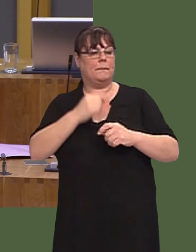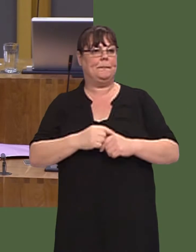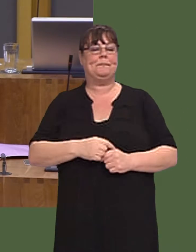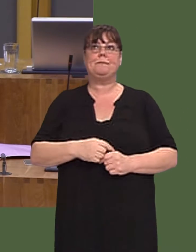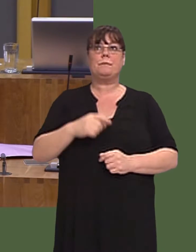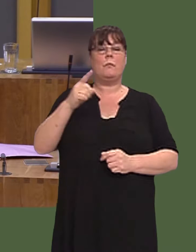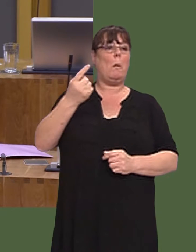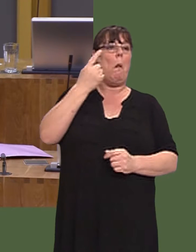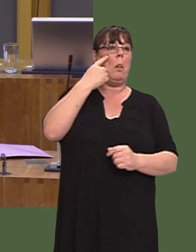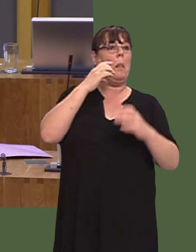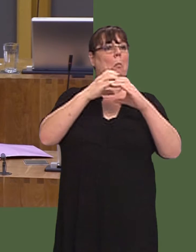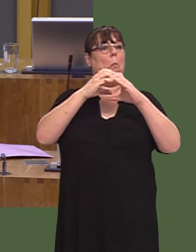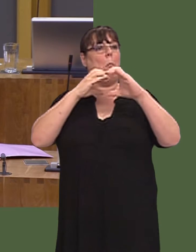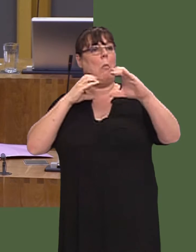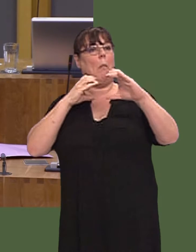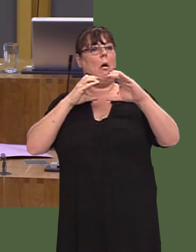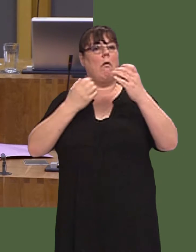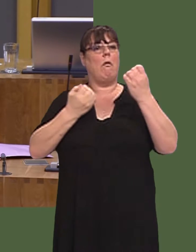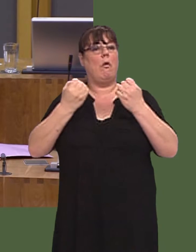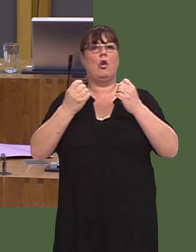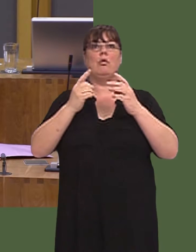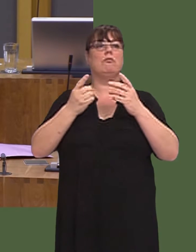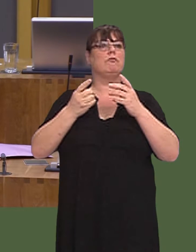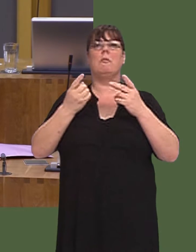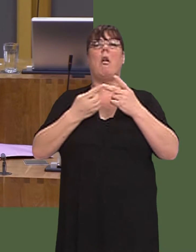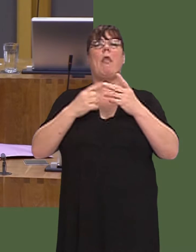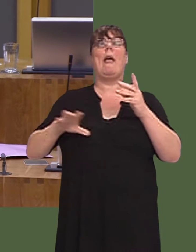and they are looking at mobile units from other areas in order to achieve that, and